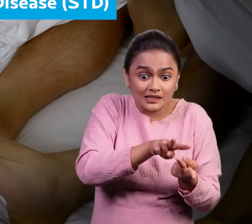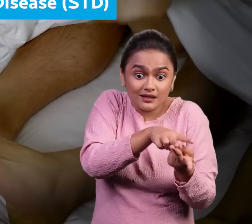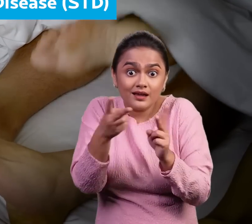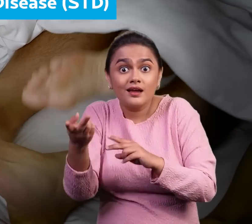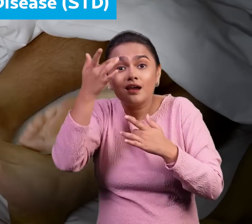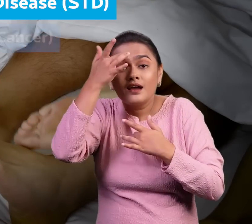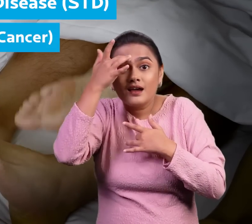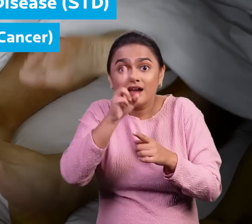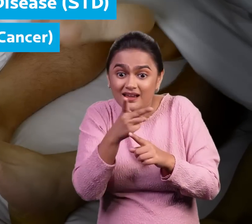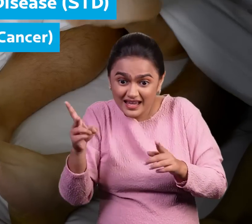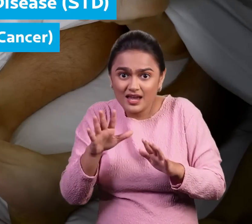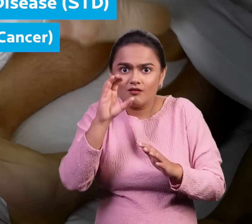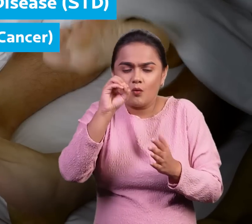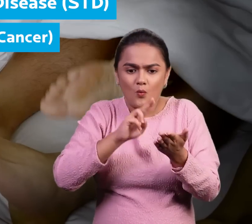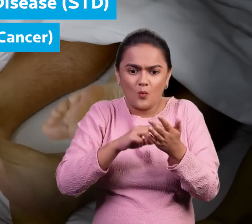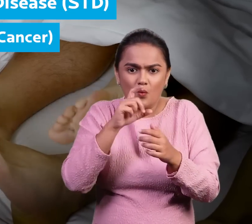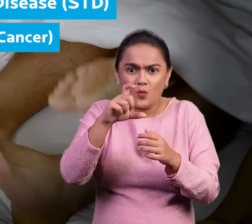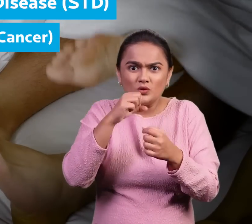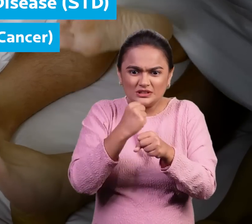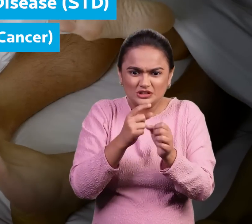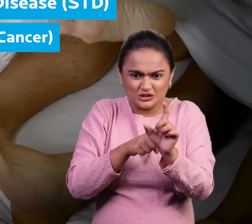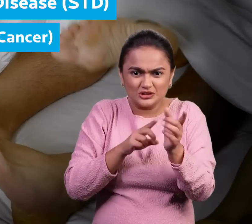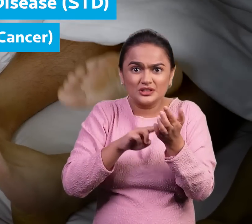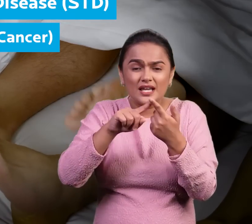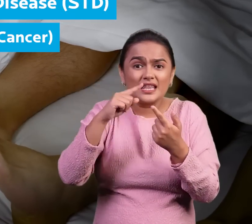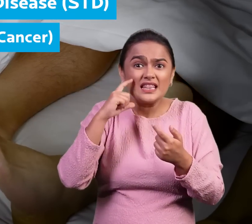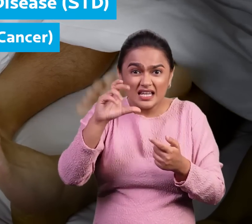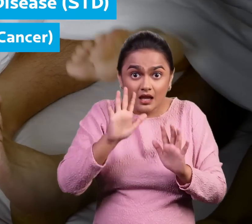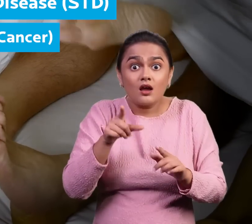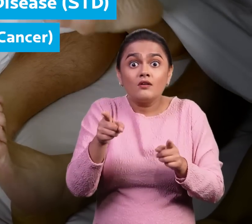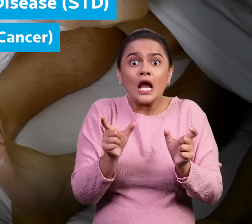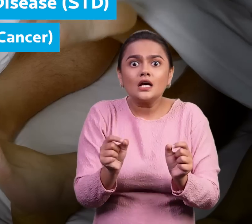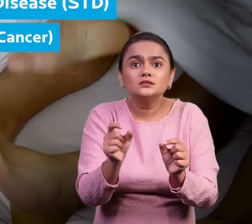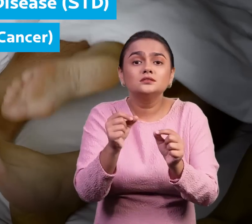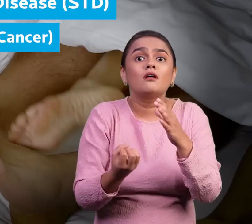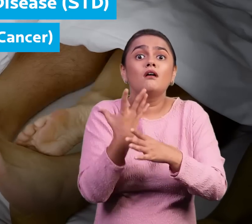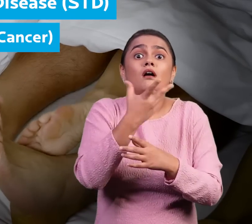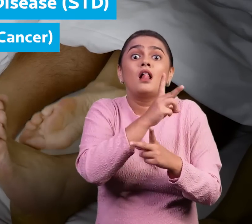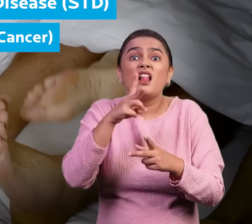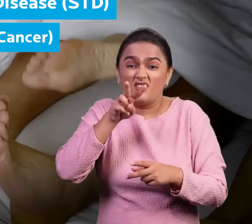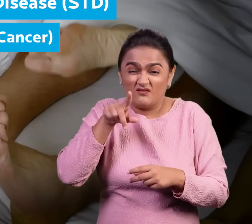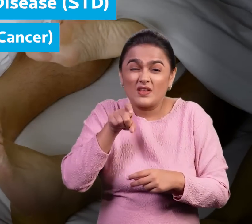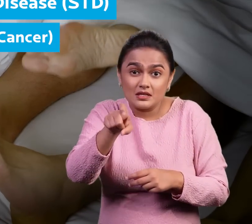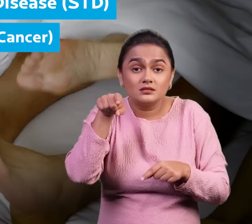and some oncogenic viruses, which can cause cancer